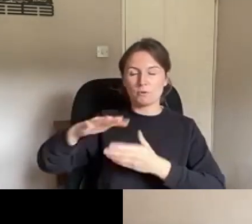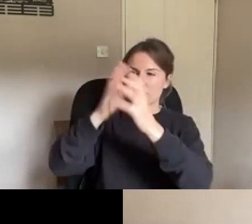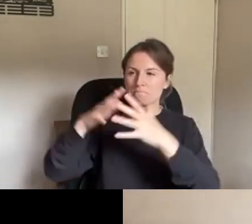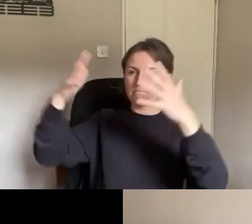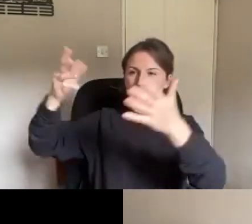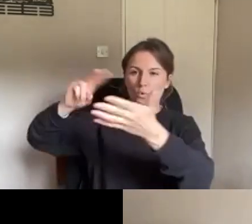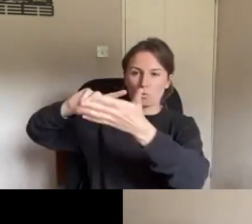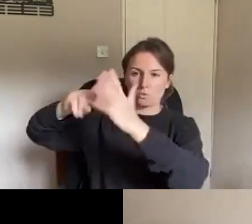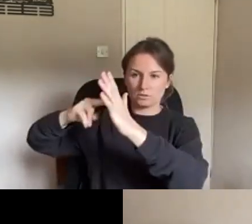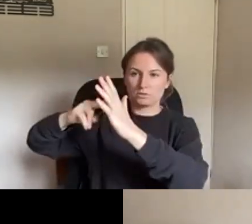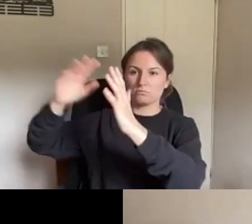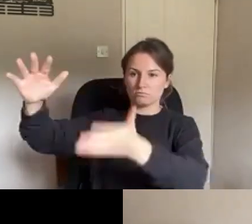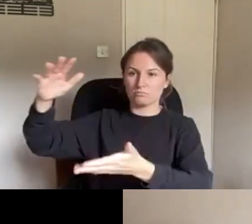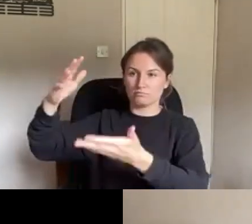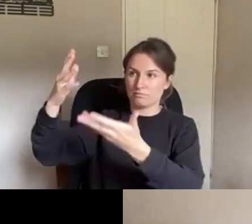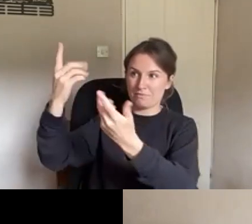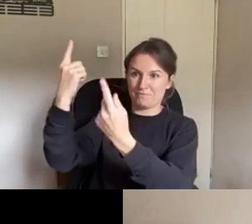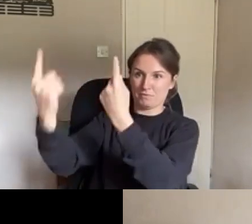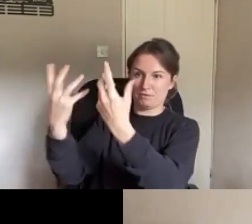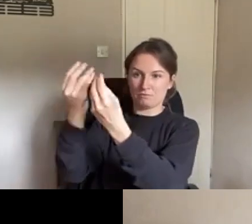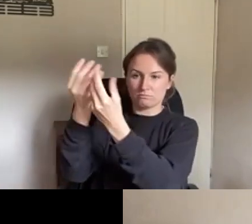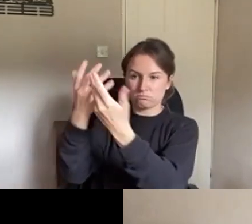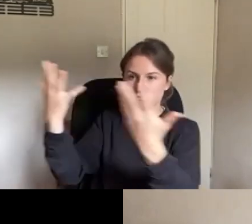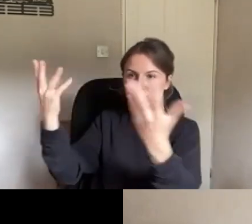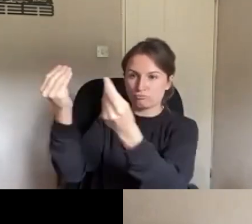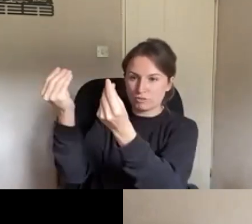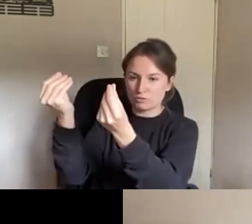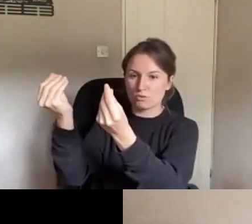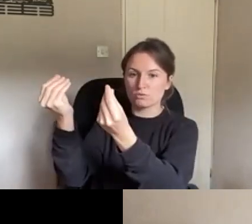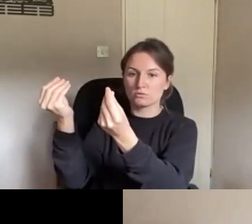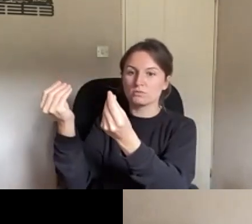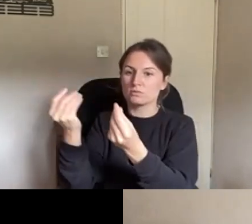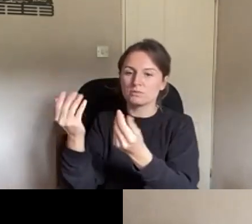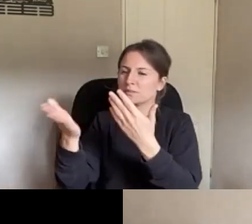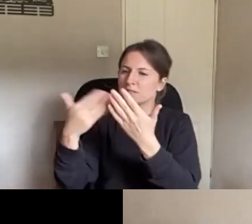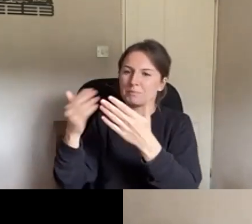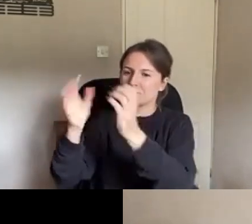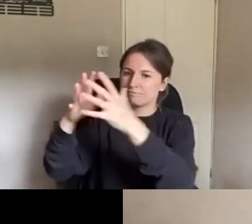but it's all in context to what you're doing and what's the impact on your organization and what you're doing.